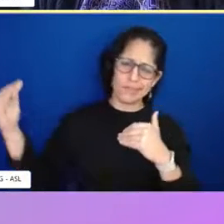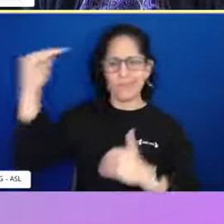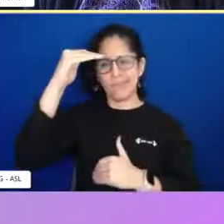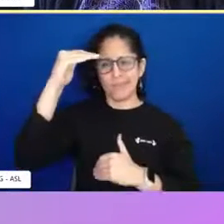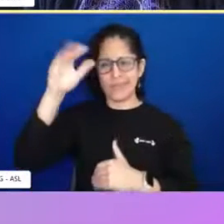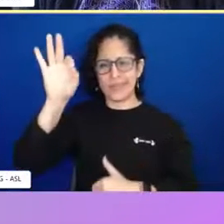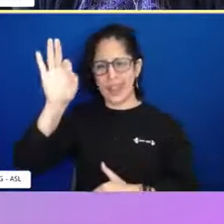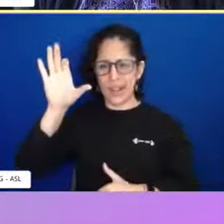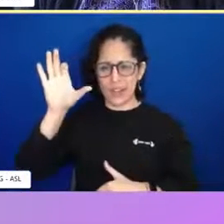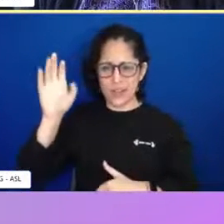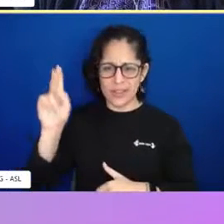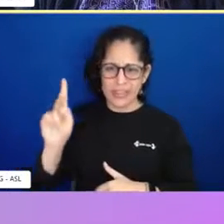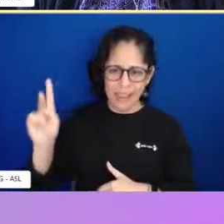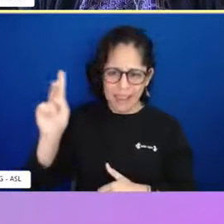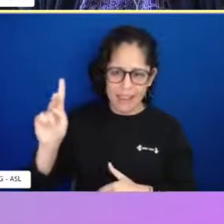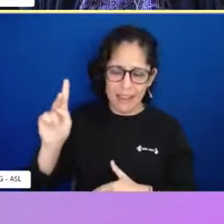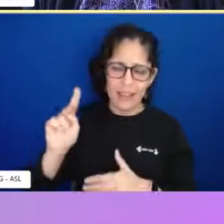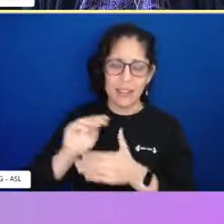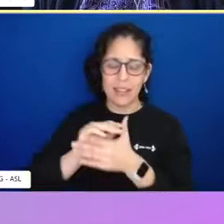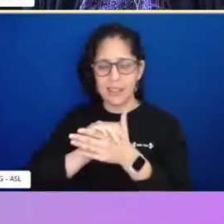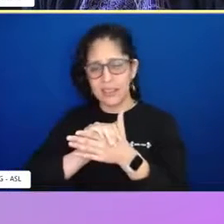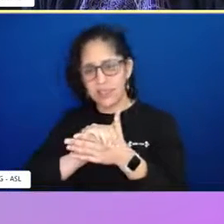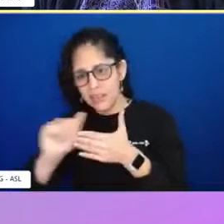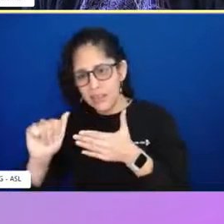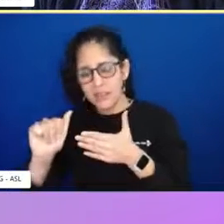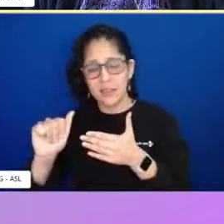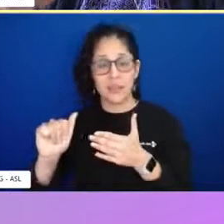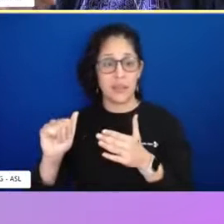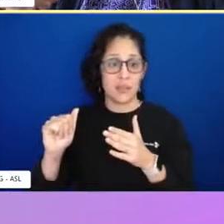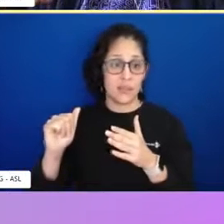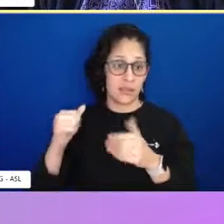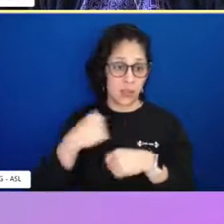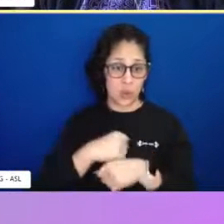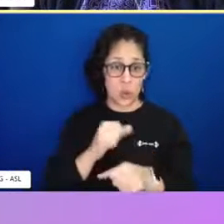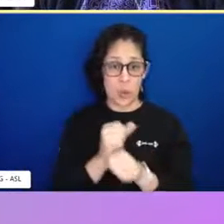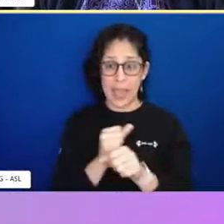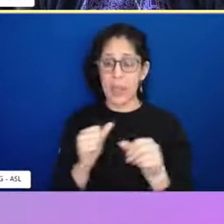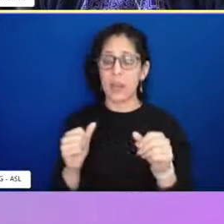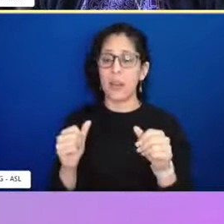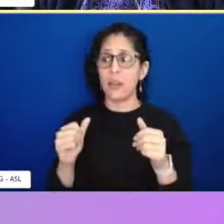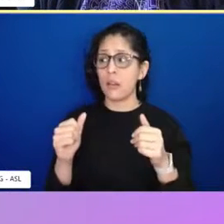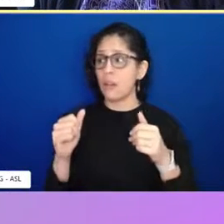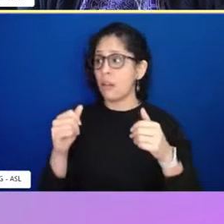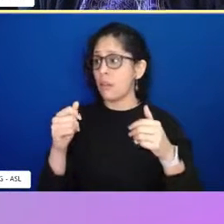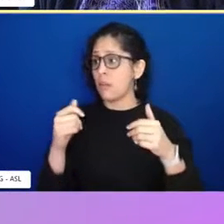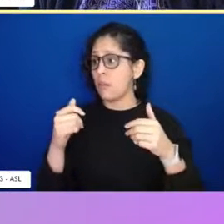$500,000. And they met at. So they've now set a $900,000